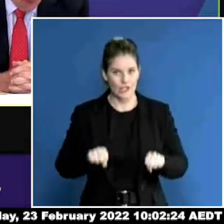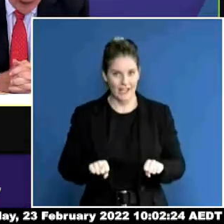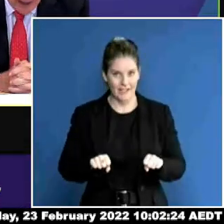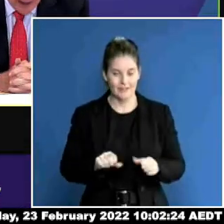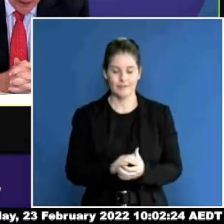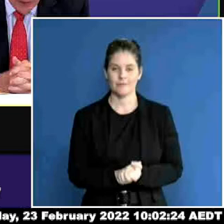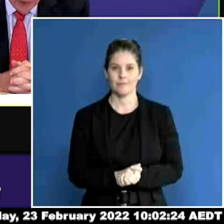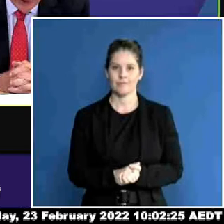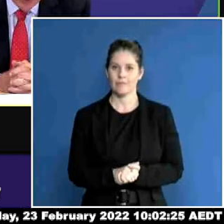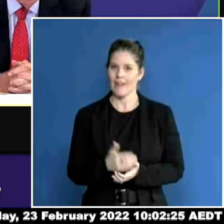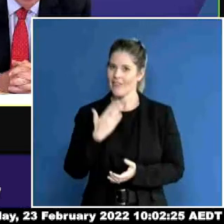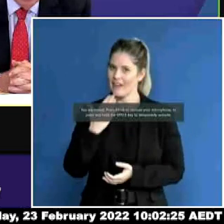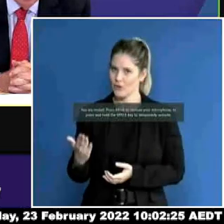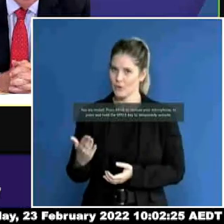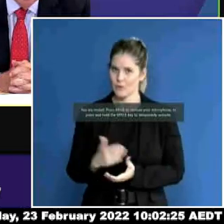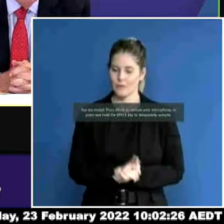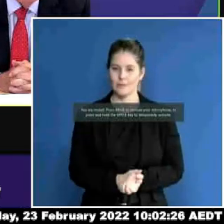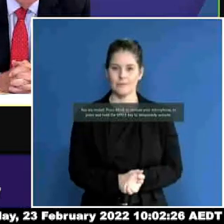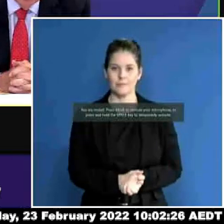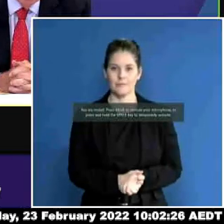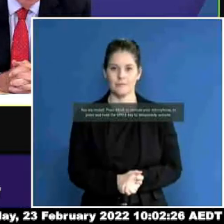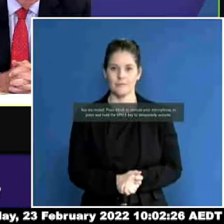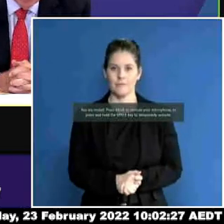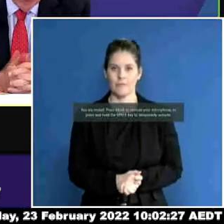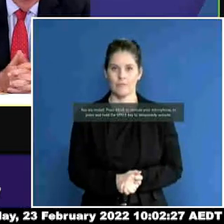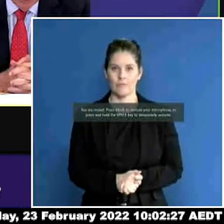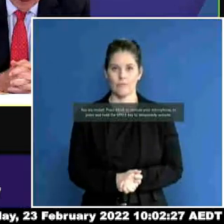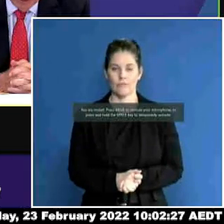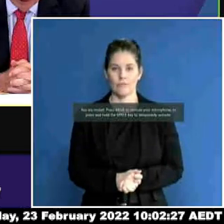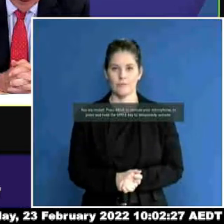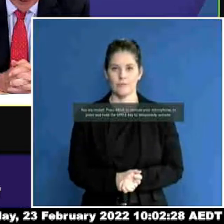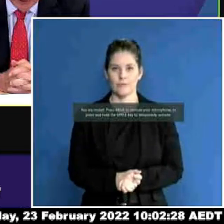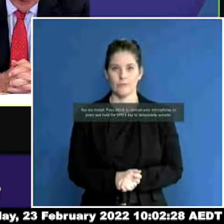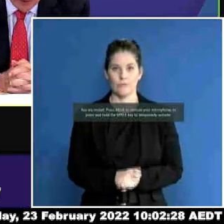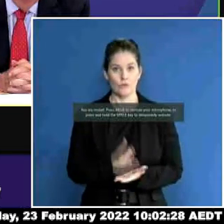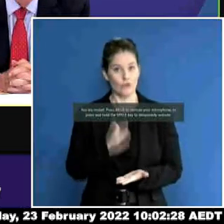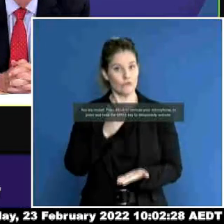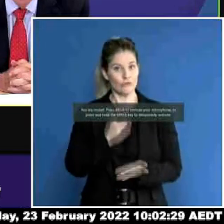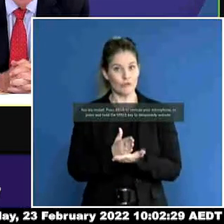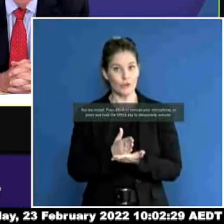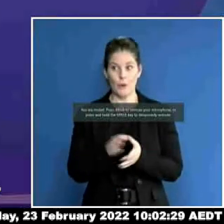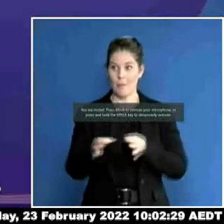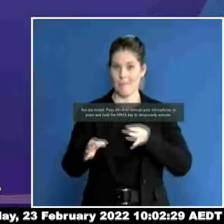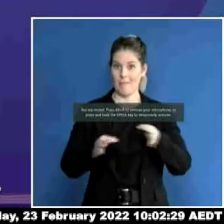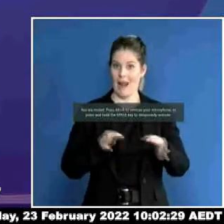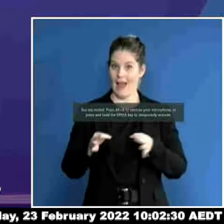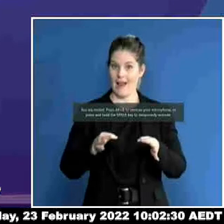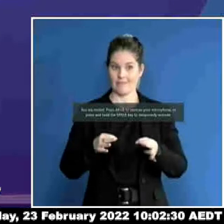We had originally planned for this Public hearing, Public hearing 21, to take place in